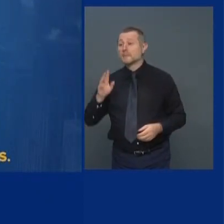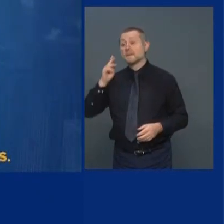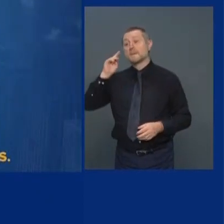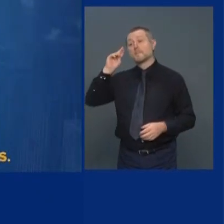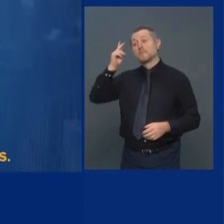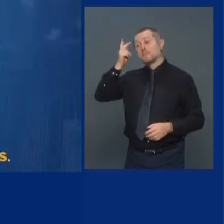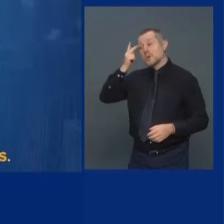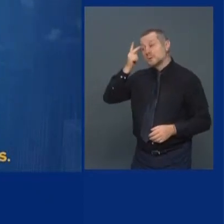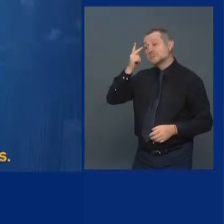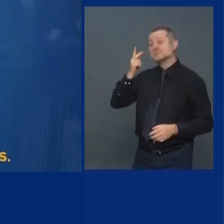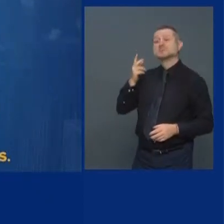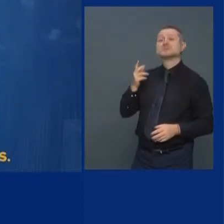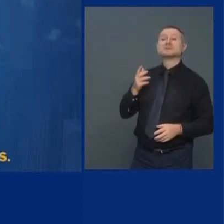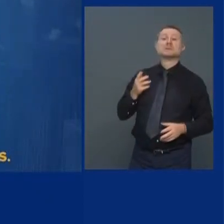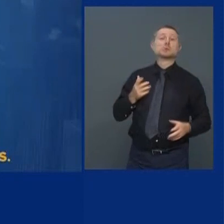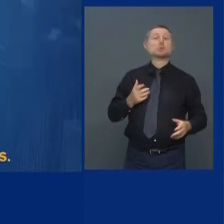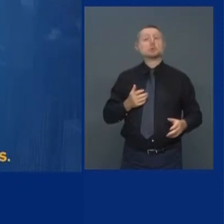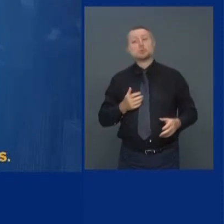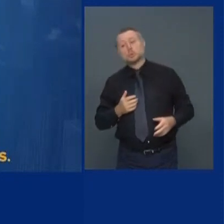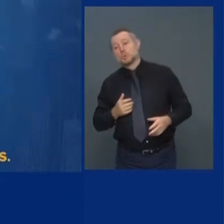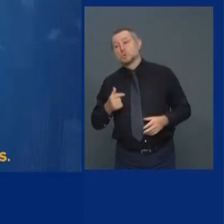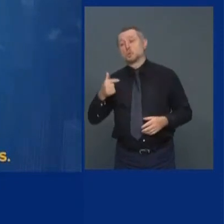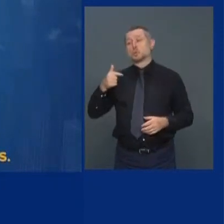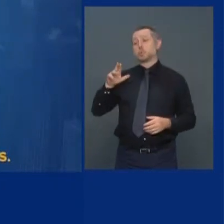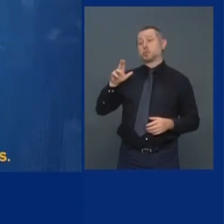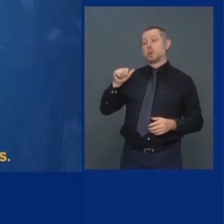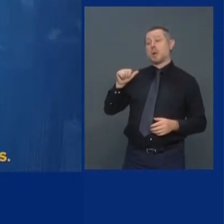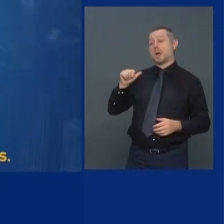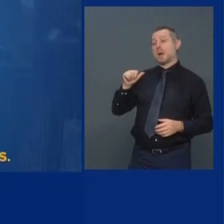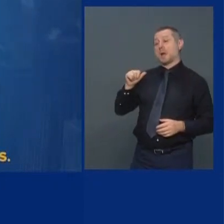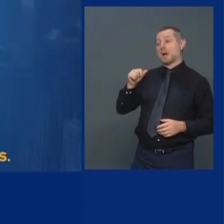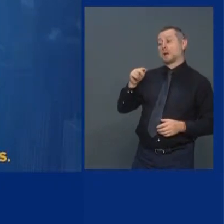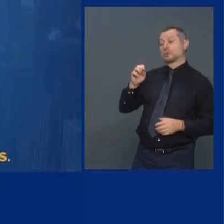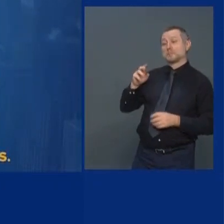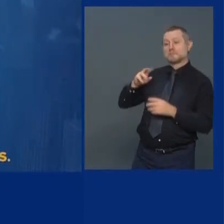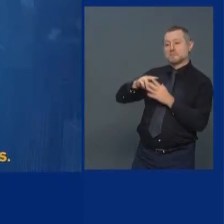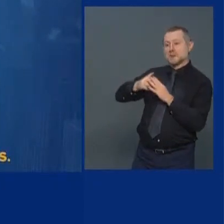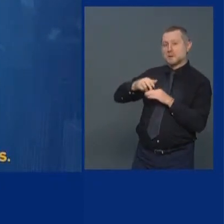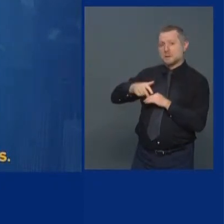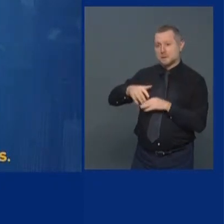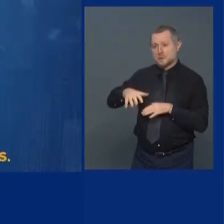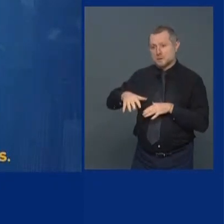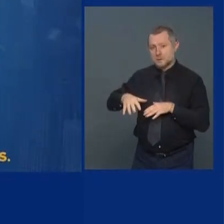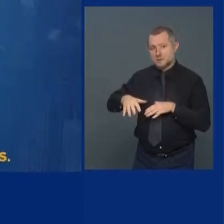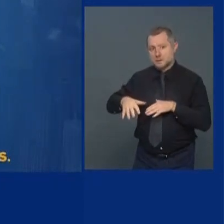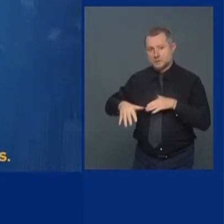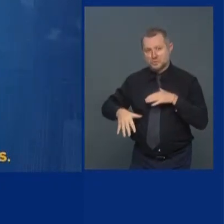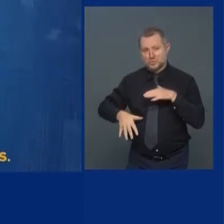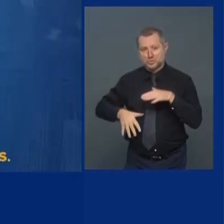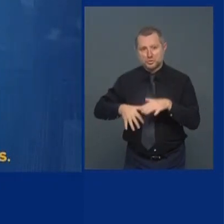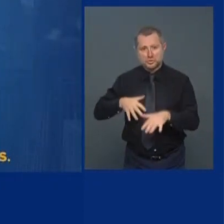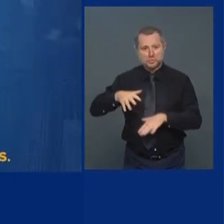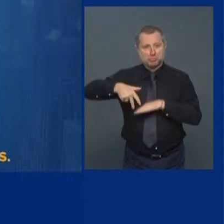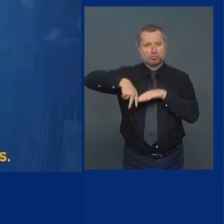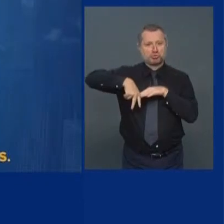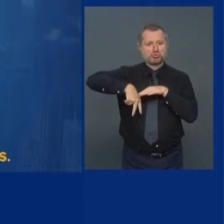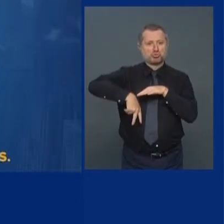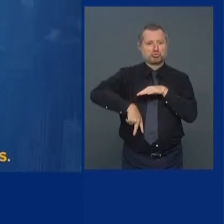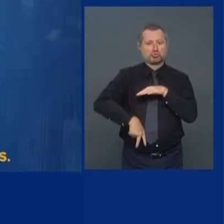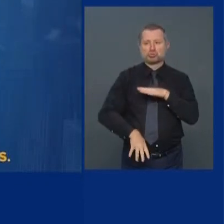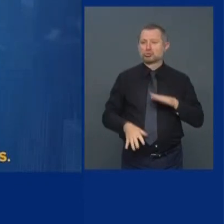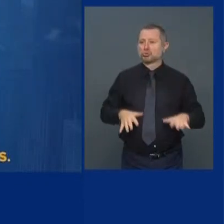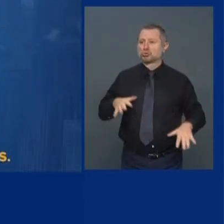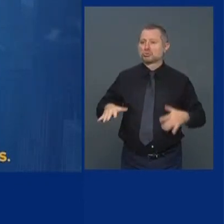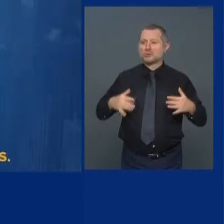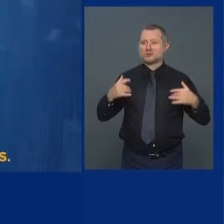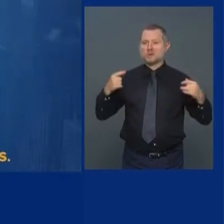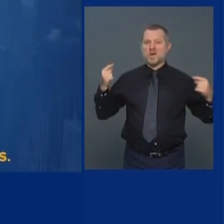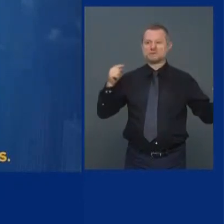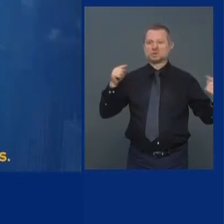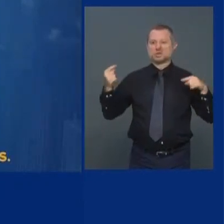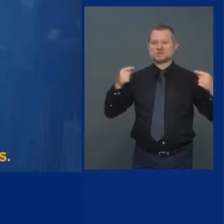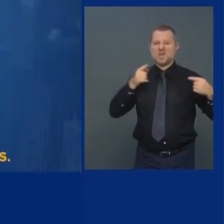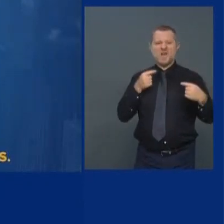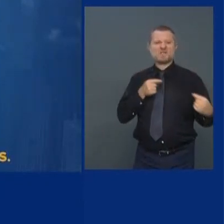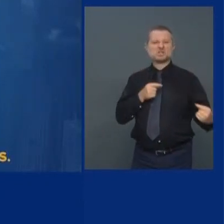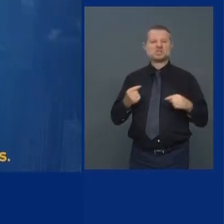IT HAS TO BE RESOLVED.